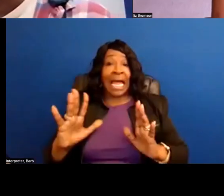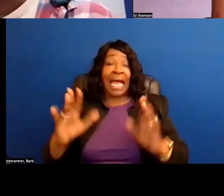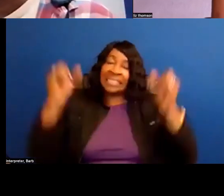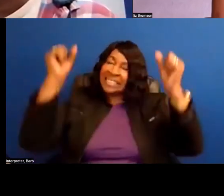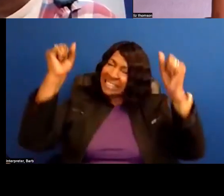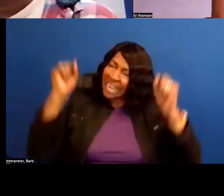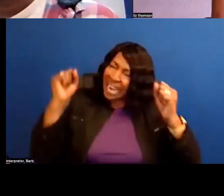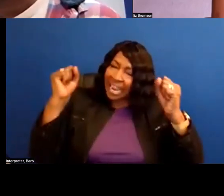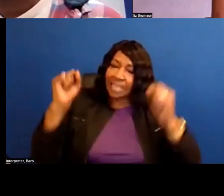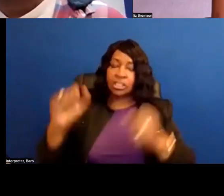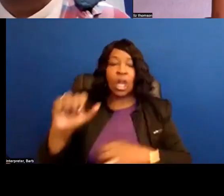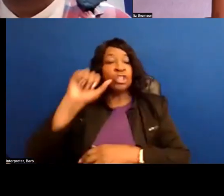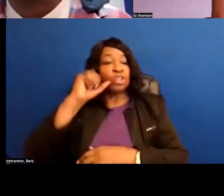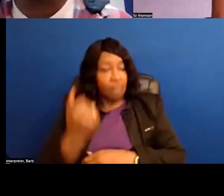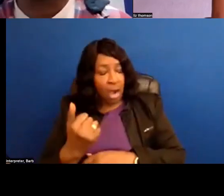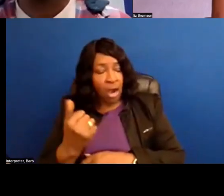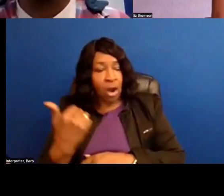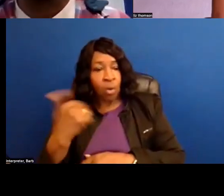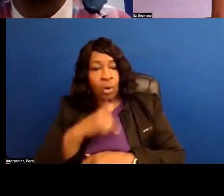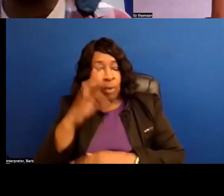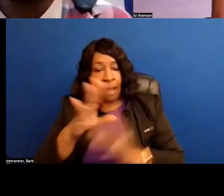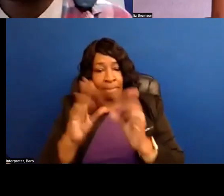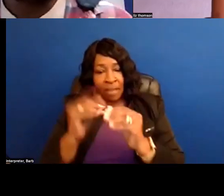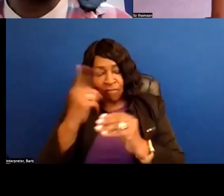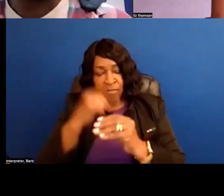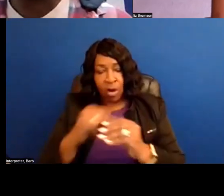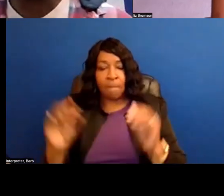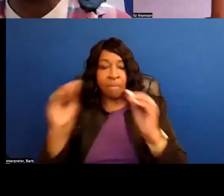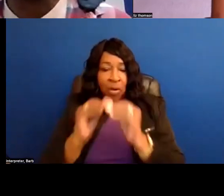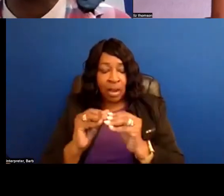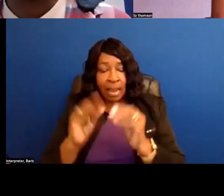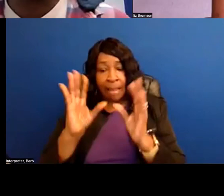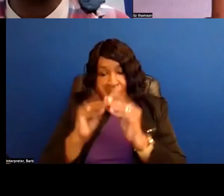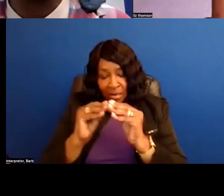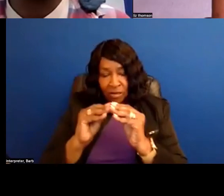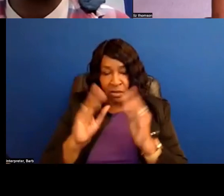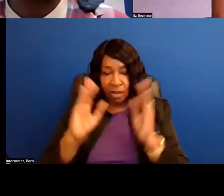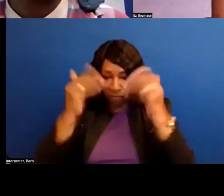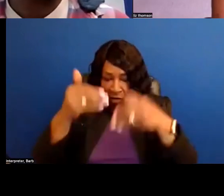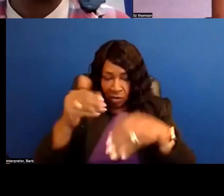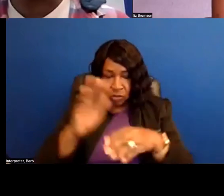Tomorrow we'll be getting together for more sessions focused on DCCs existing practices